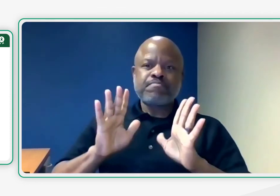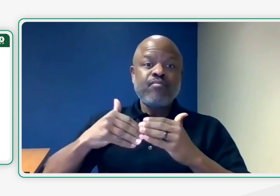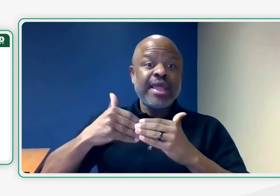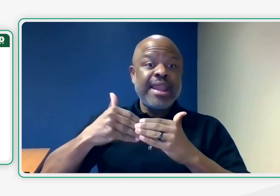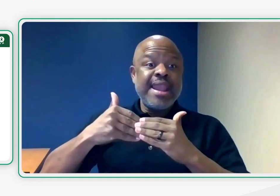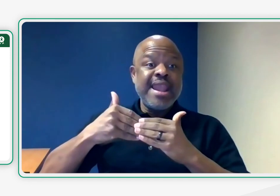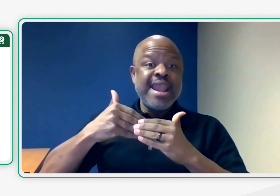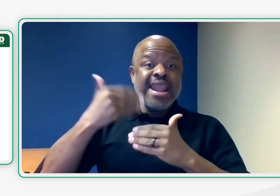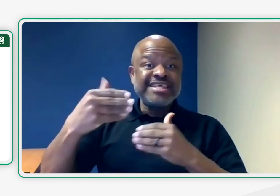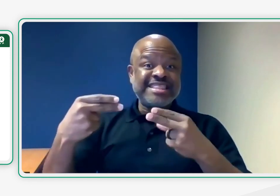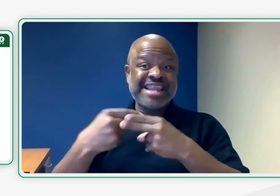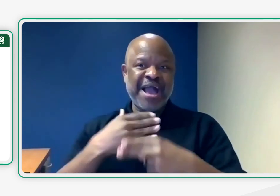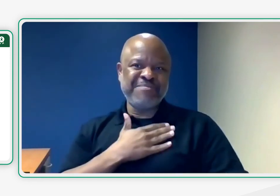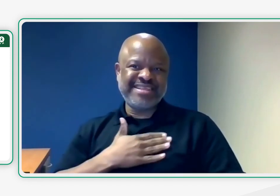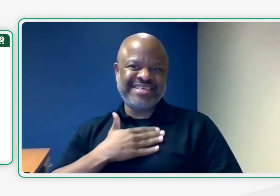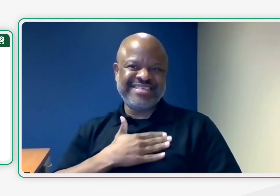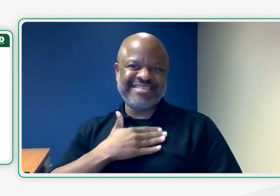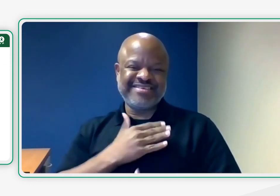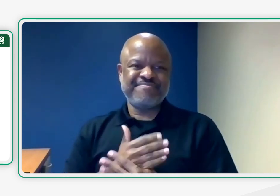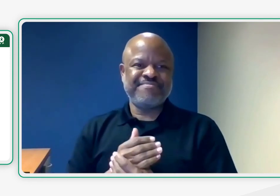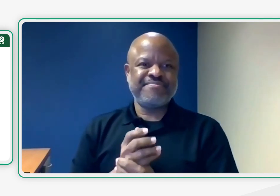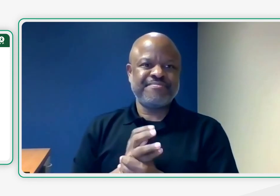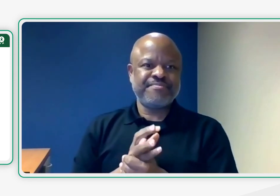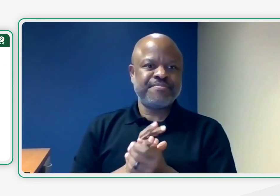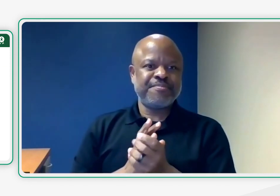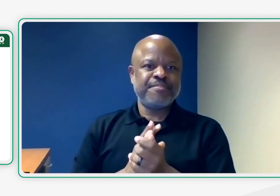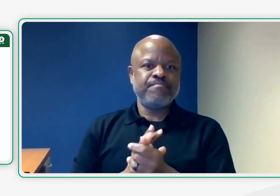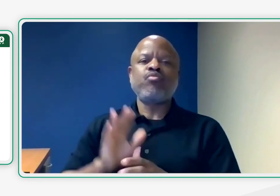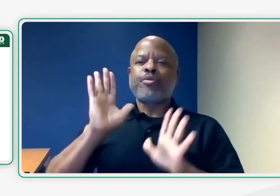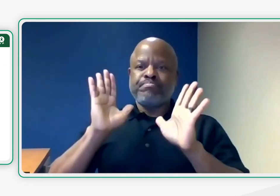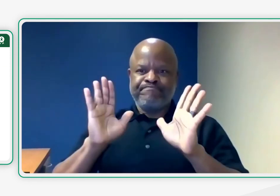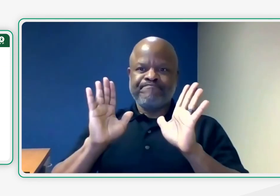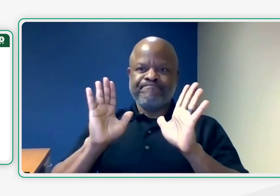comes to controlling our finances. And the next slide, please.